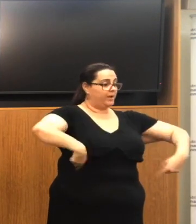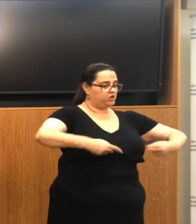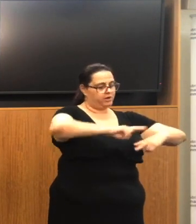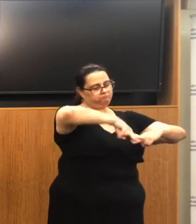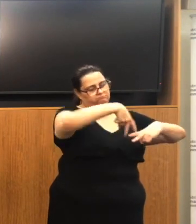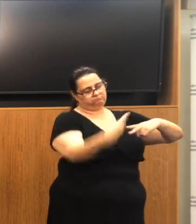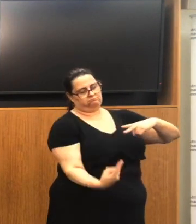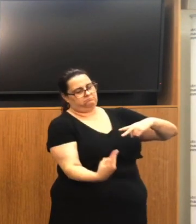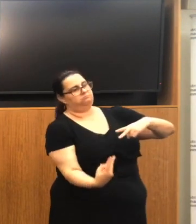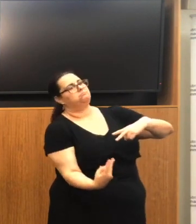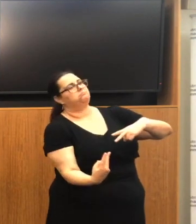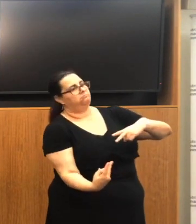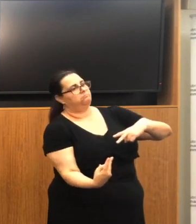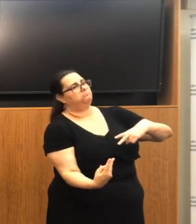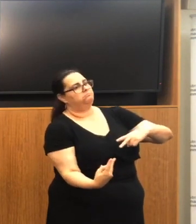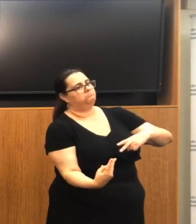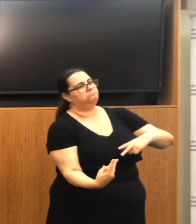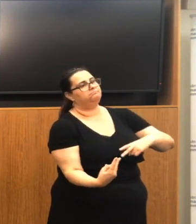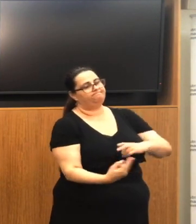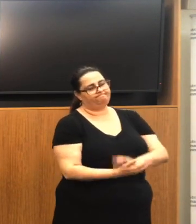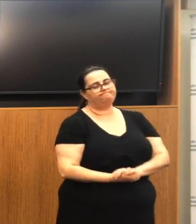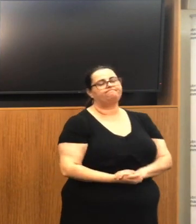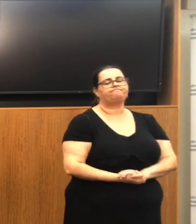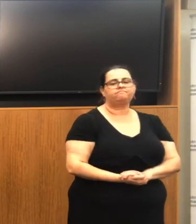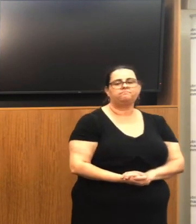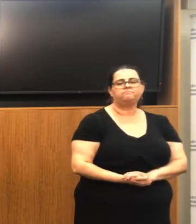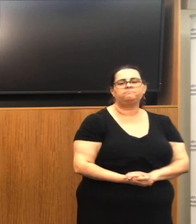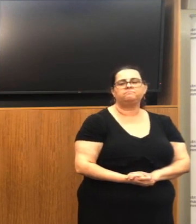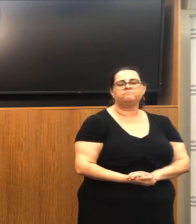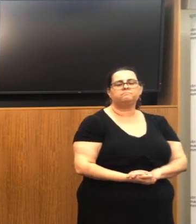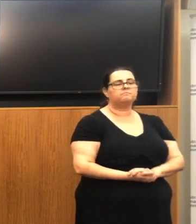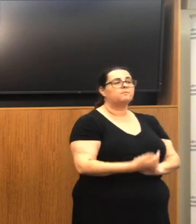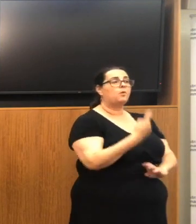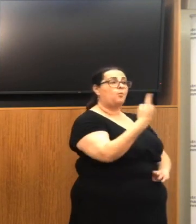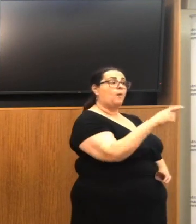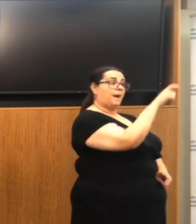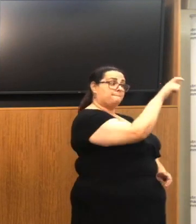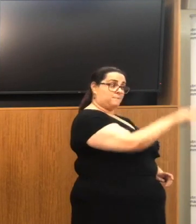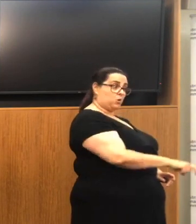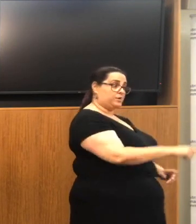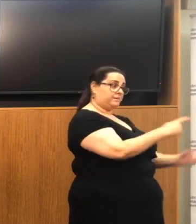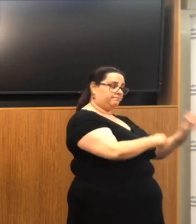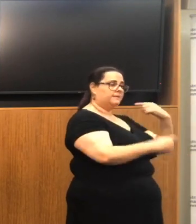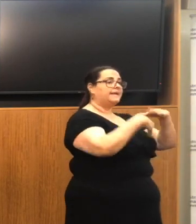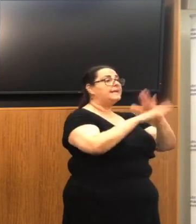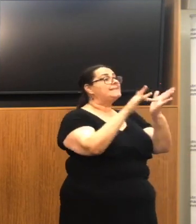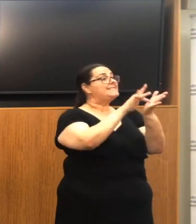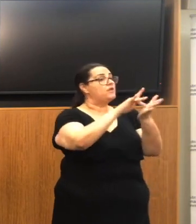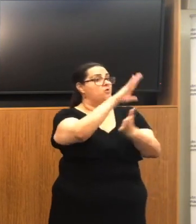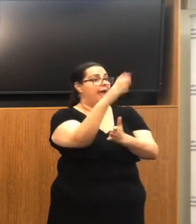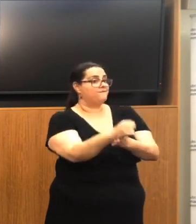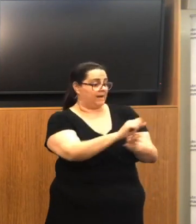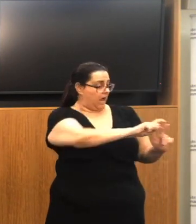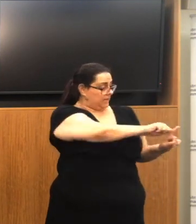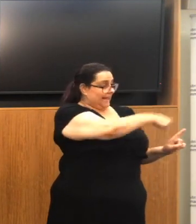One of the people in the situation we documented in Central African Republic, just next door,